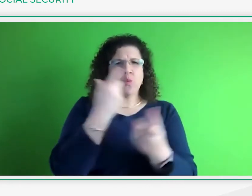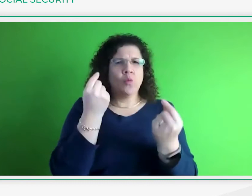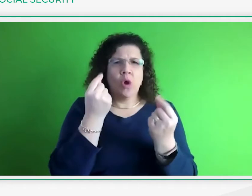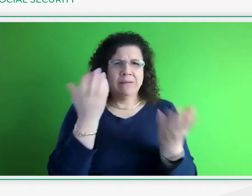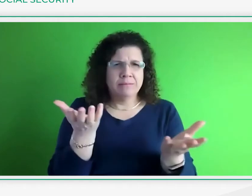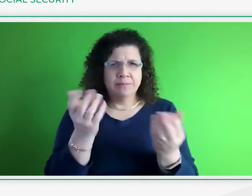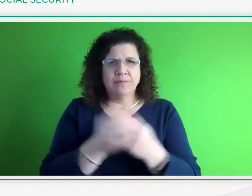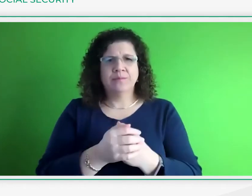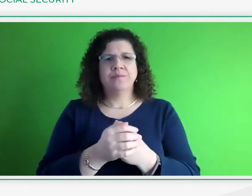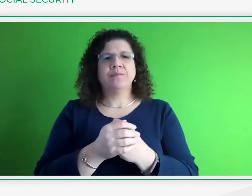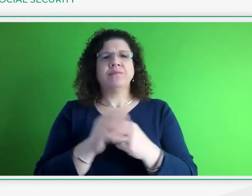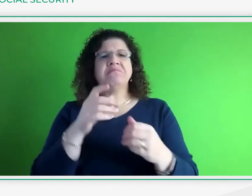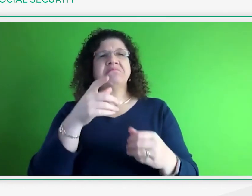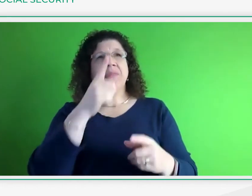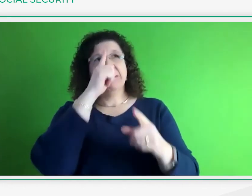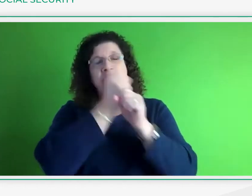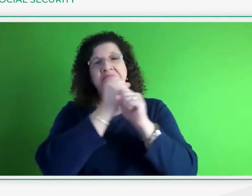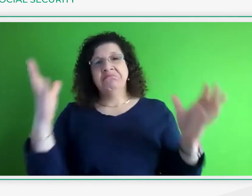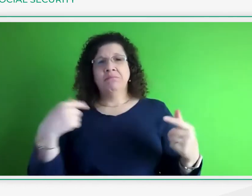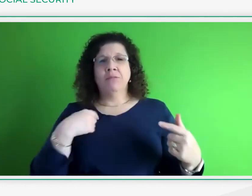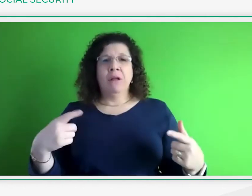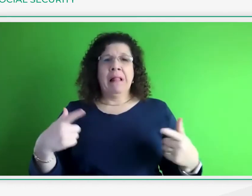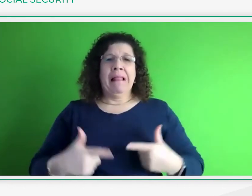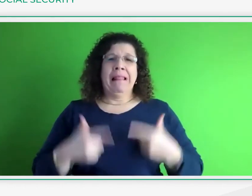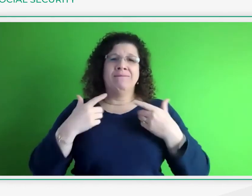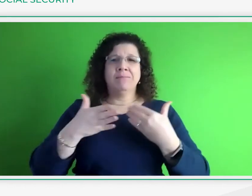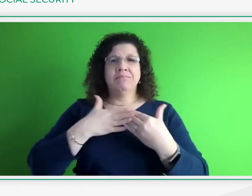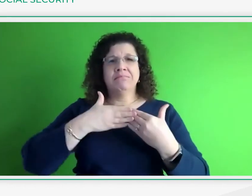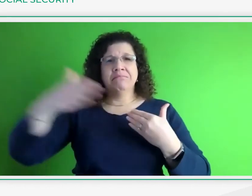Or maybe if you pulled your claim early as well.